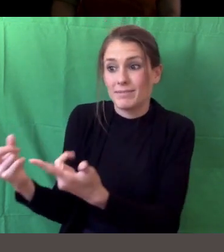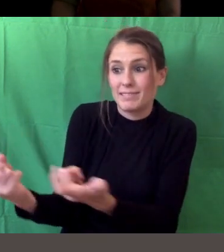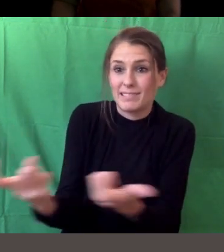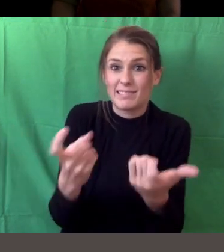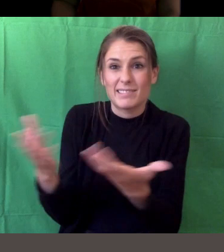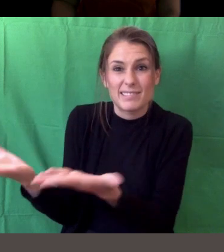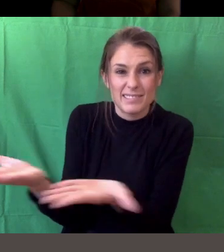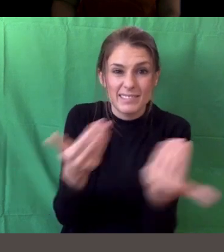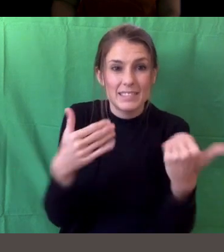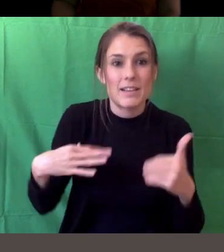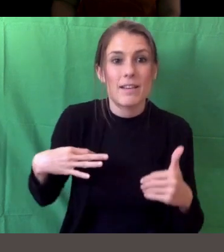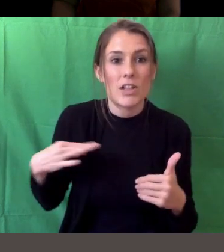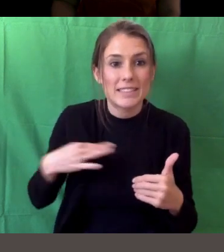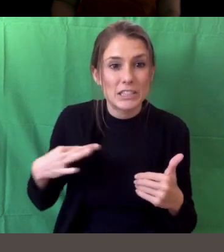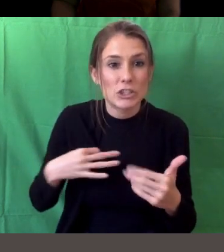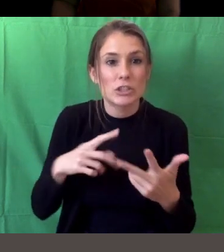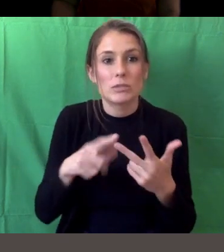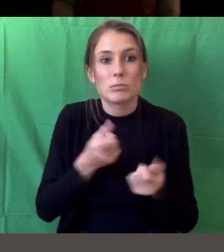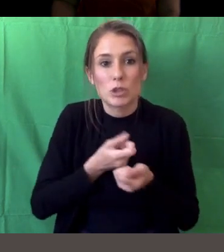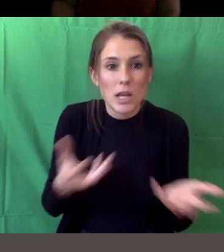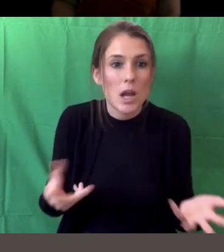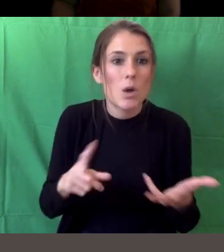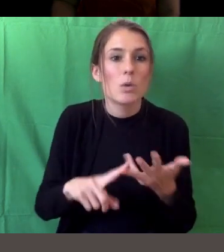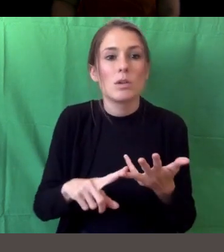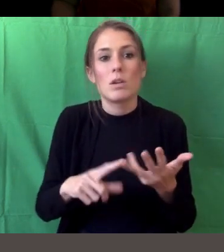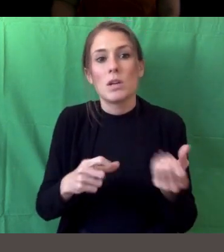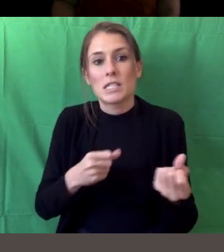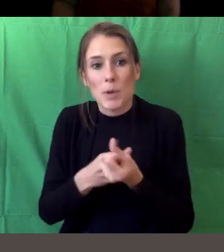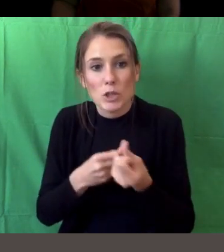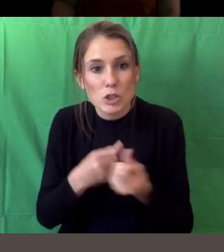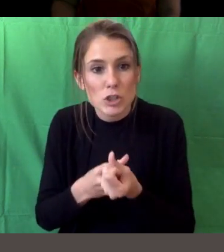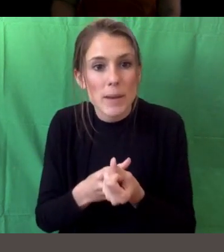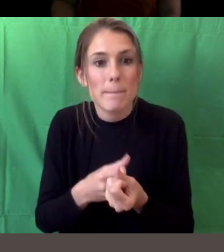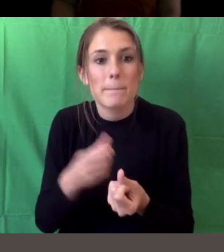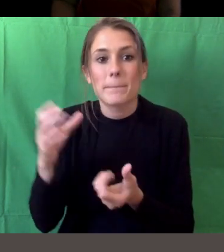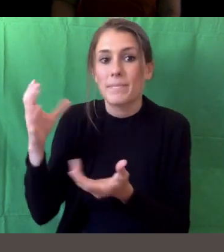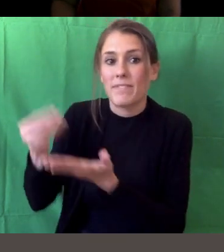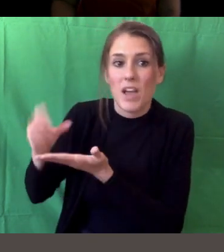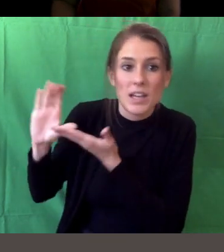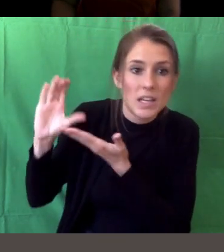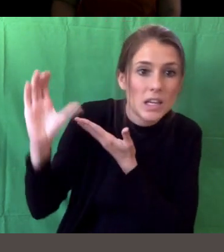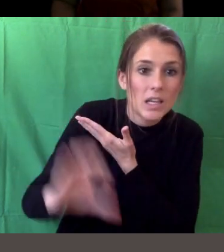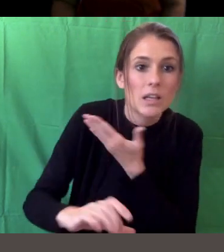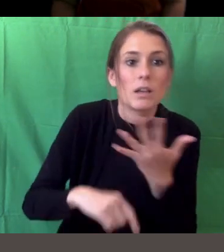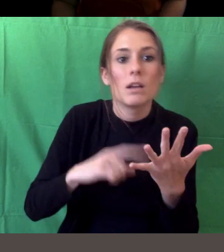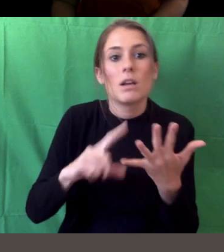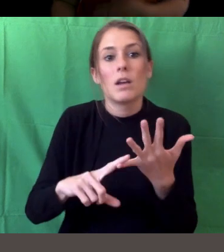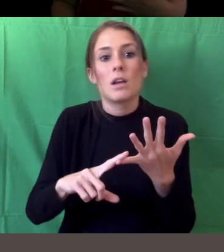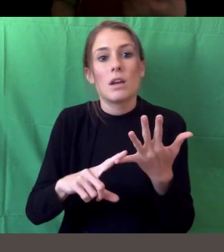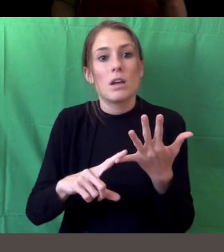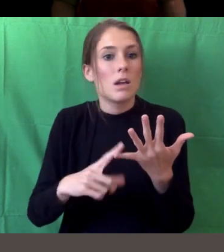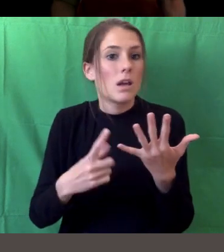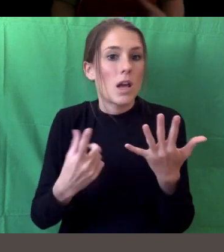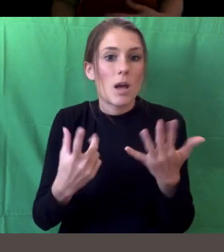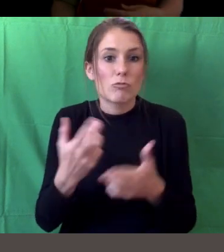Volunteers, attracting and retraining, burnout, sponsorship, resources, whether it's financial